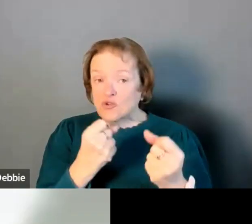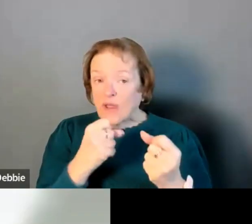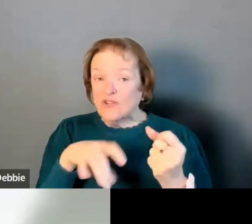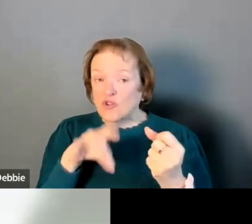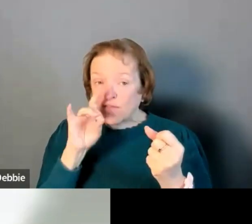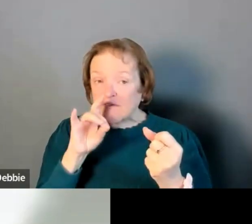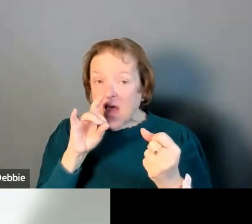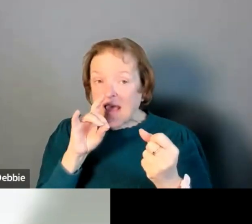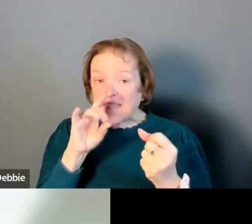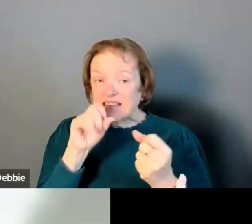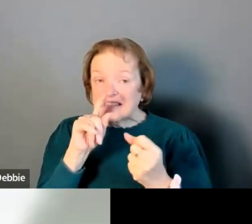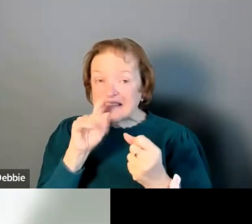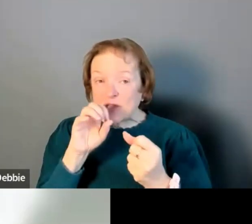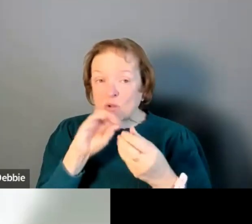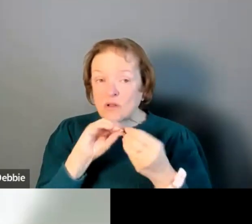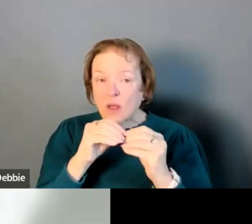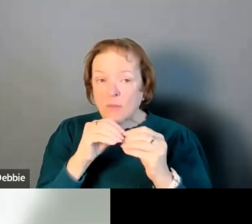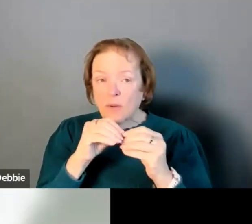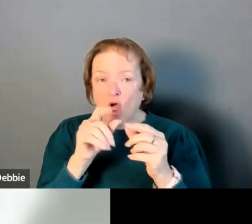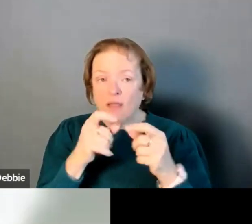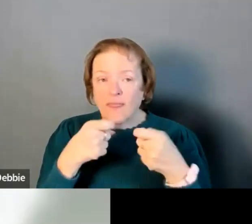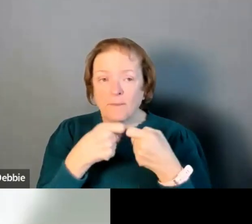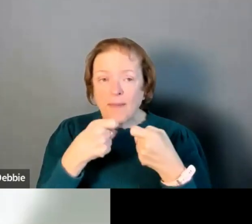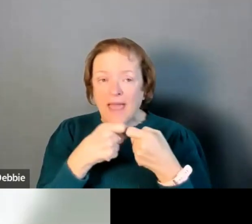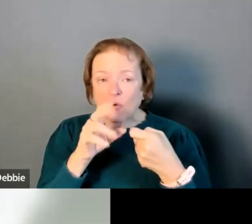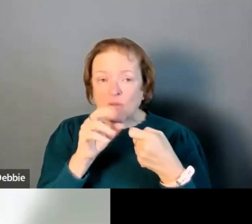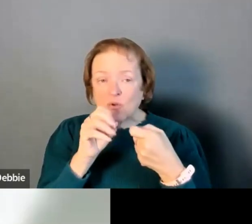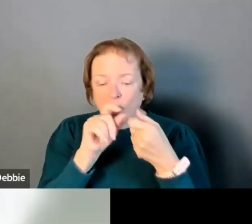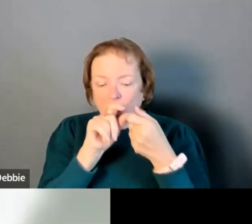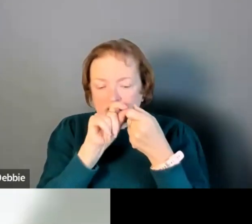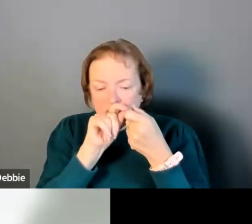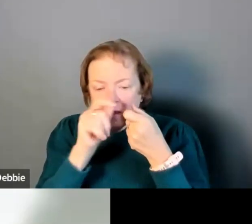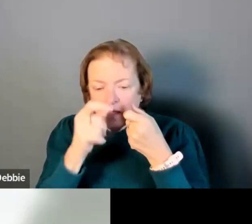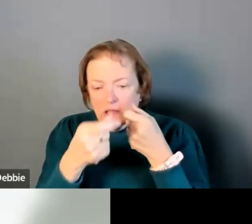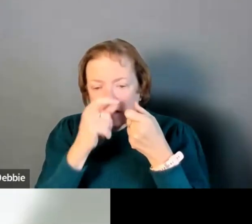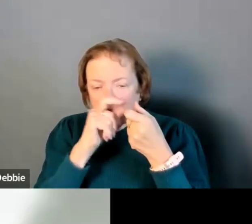Because it is the size of a baby ant. We have to use a magnifying